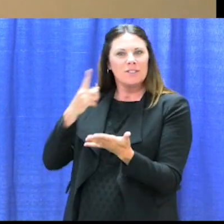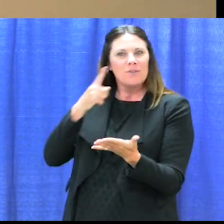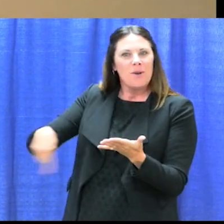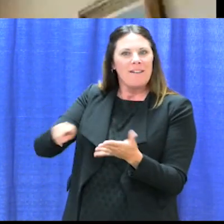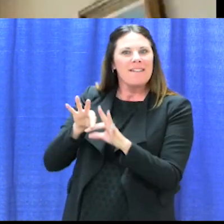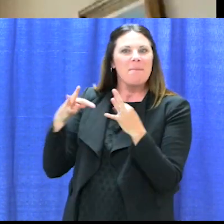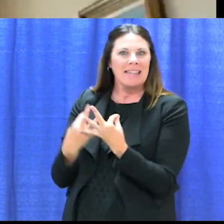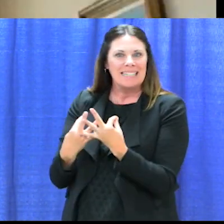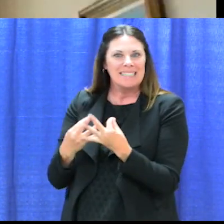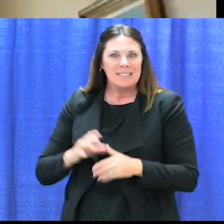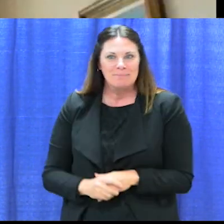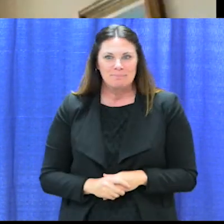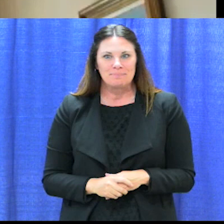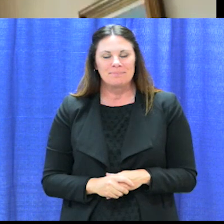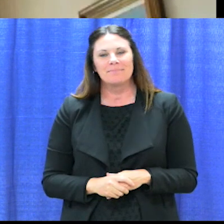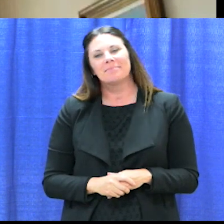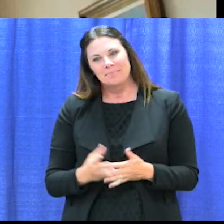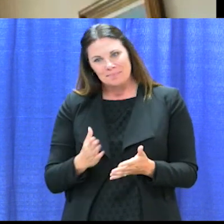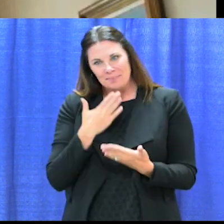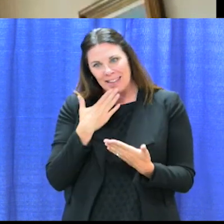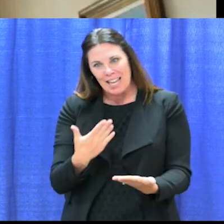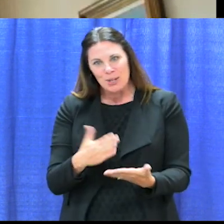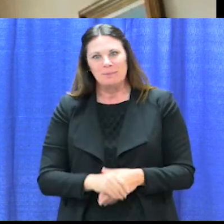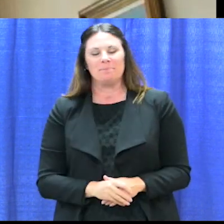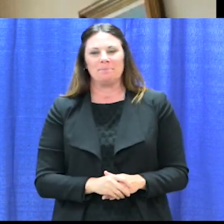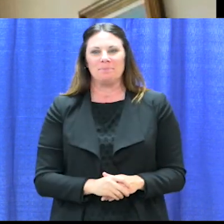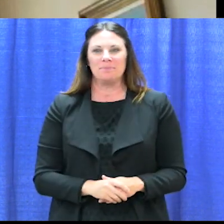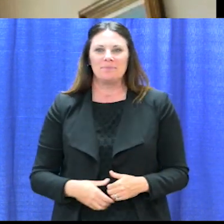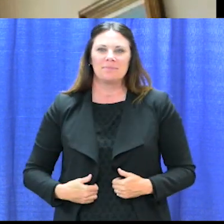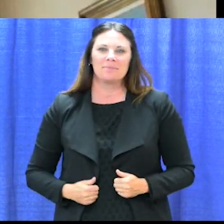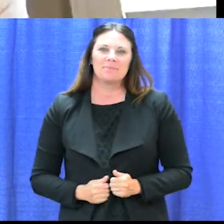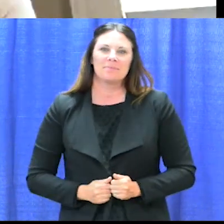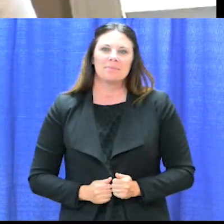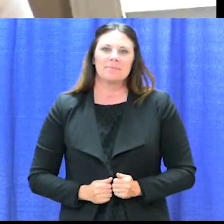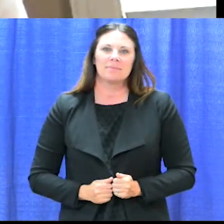[Leyva speaking] Thank You Karima.